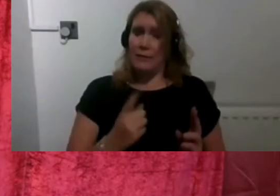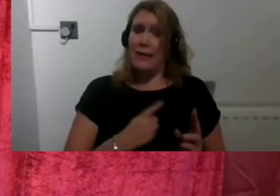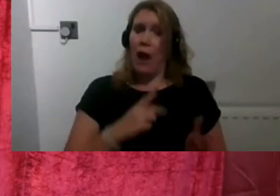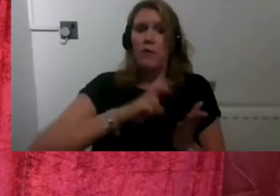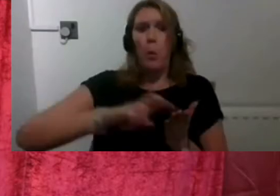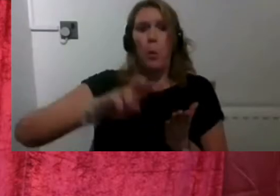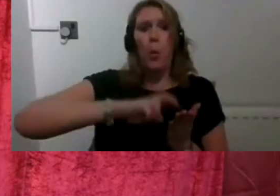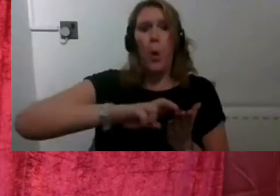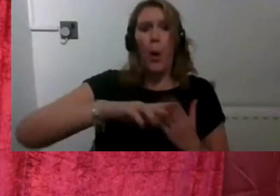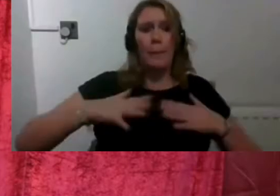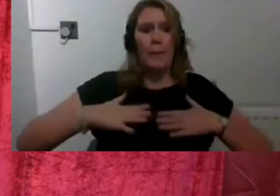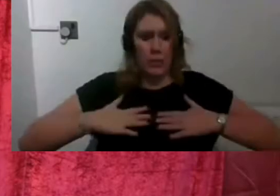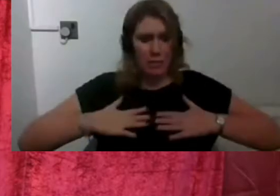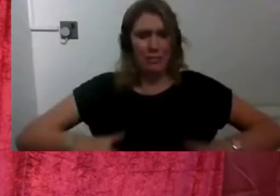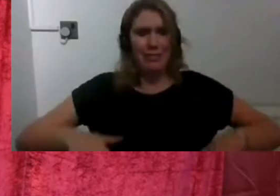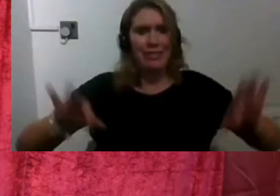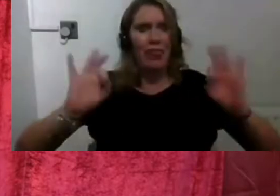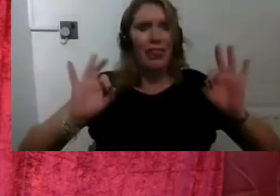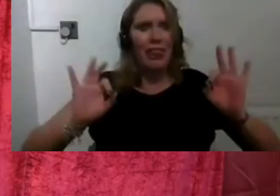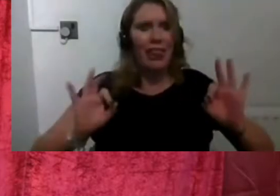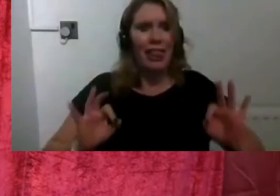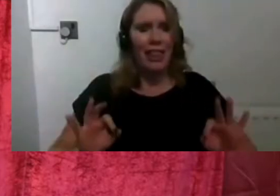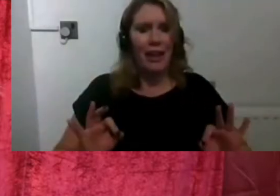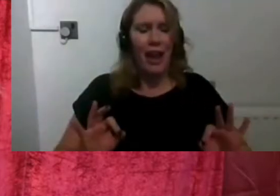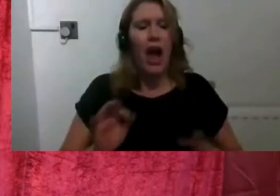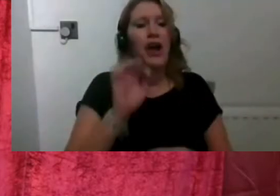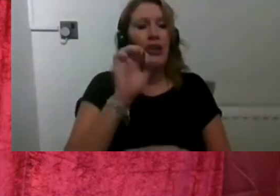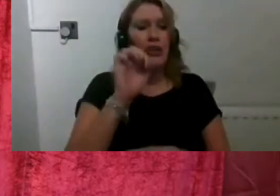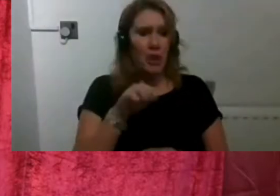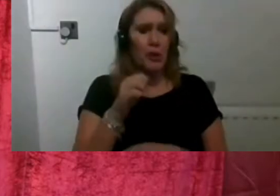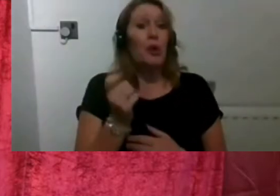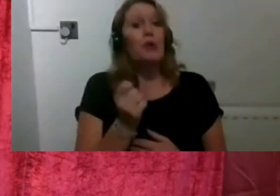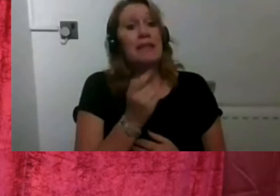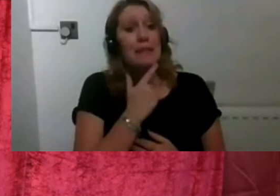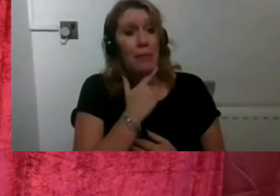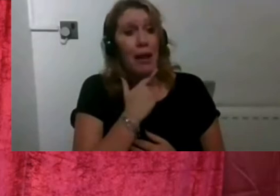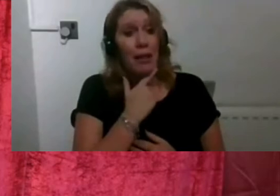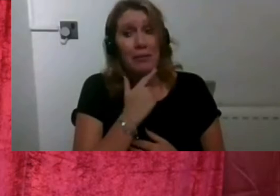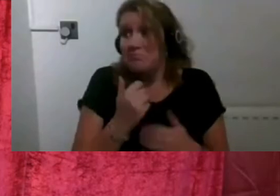A nod or a smile would surely suffice -